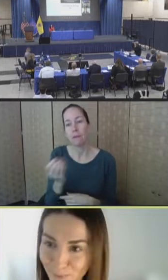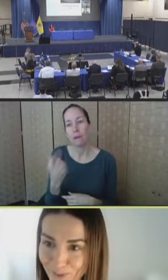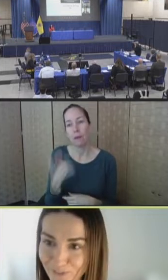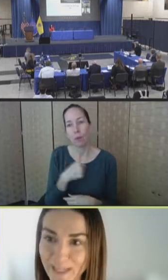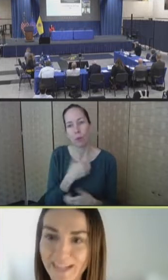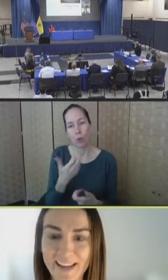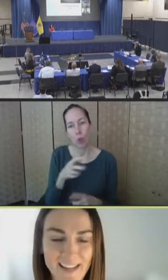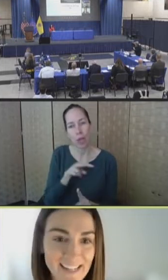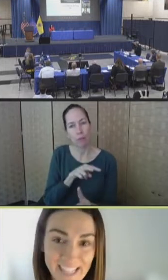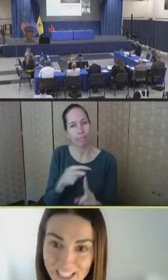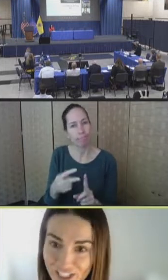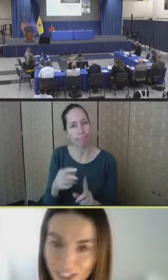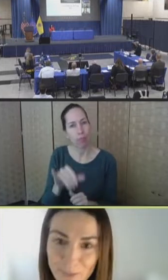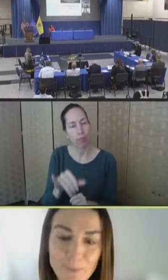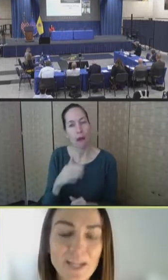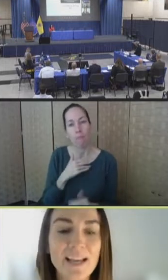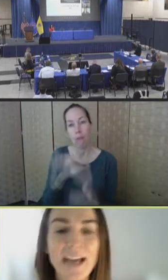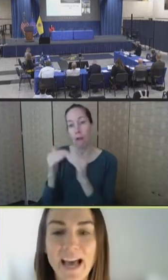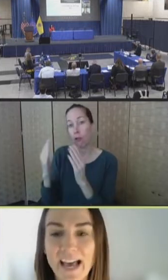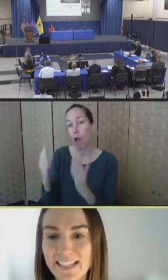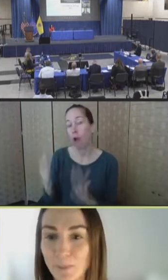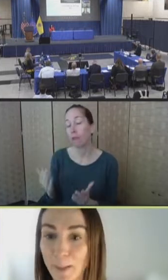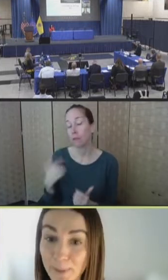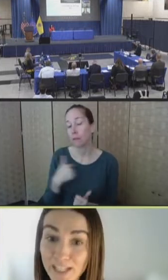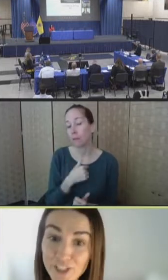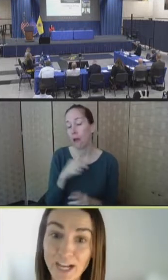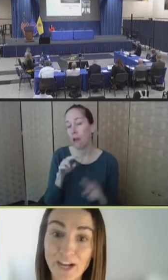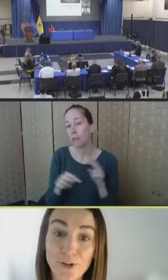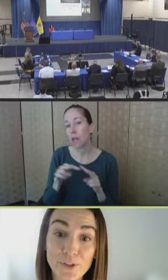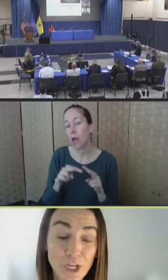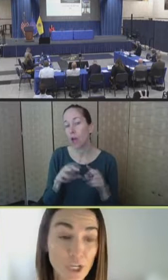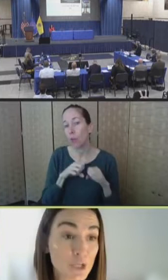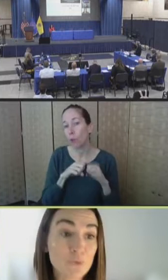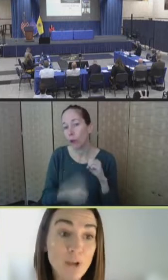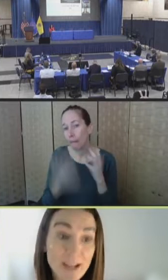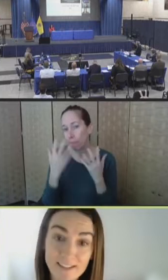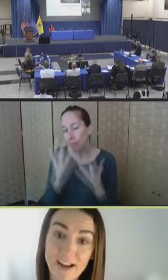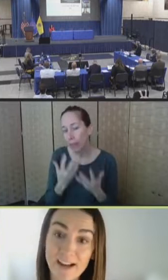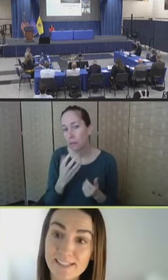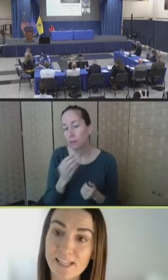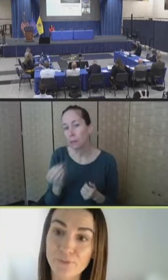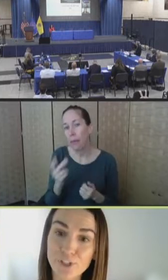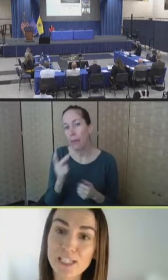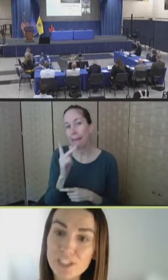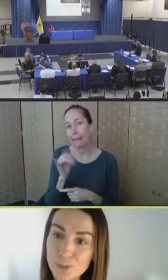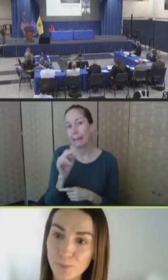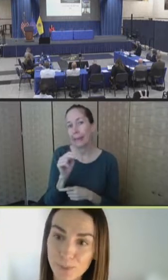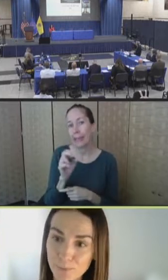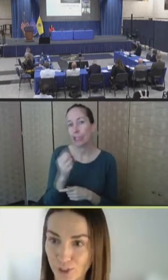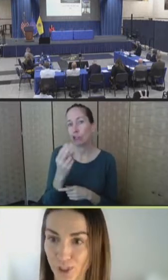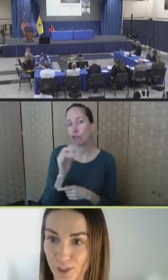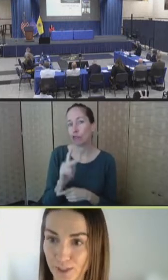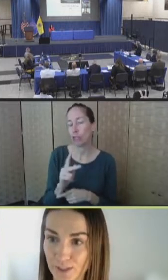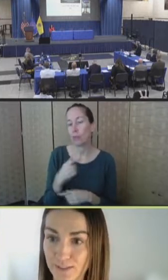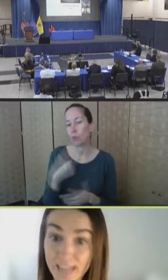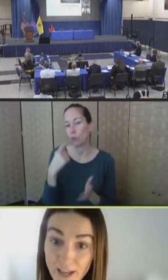bereavement and kinship and population health, you know, recognize that for each premature death,